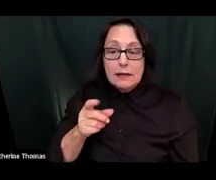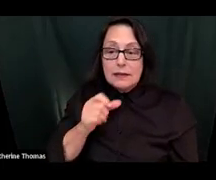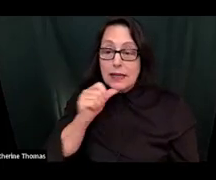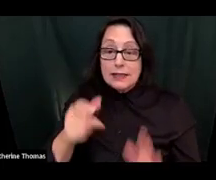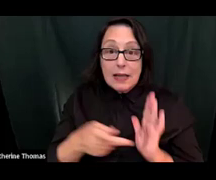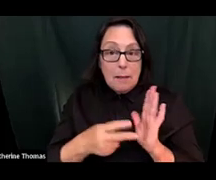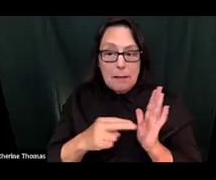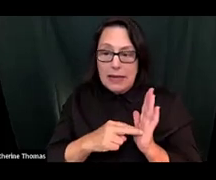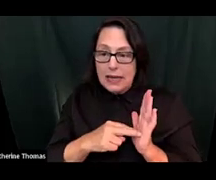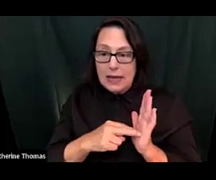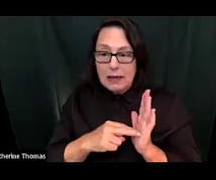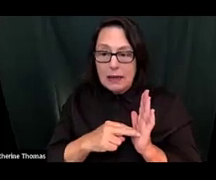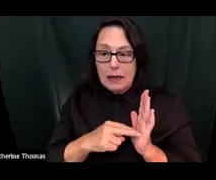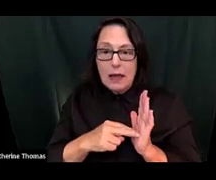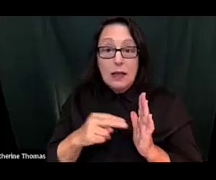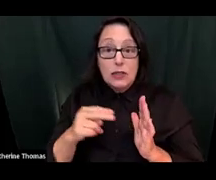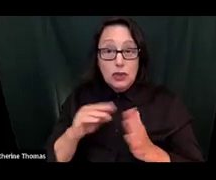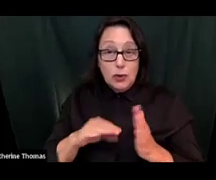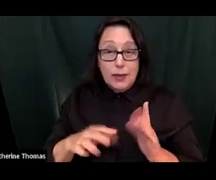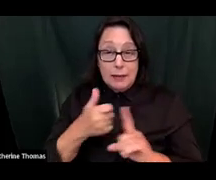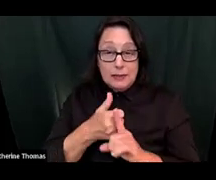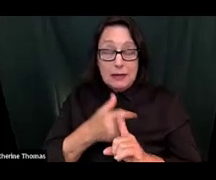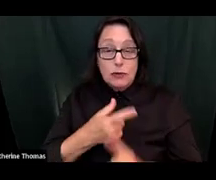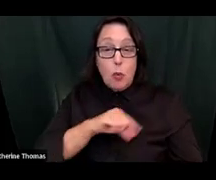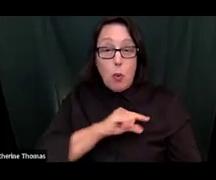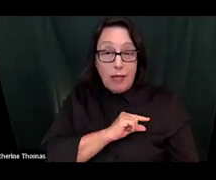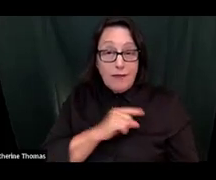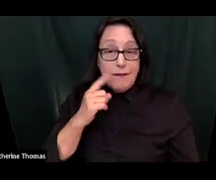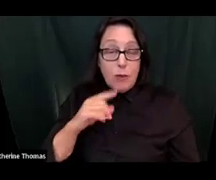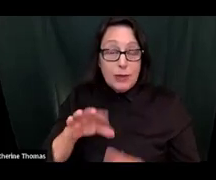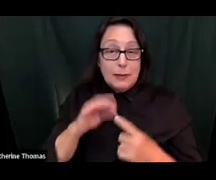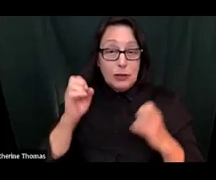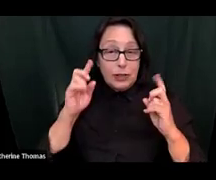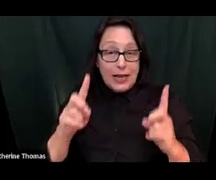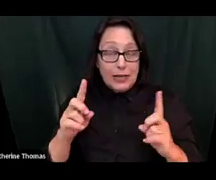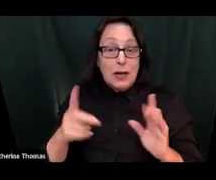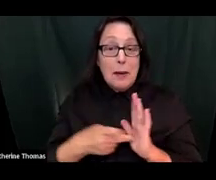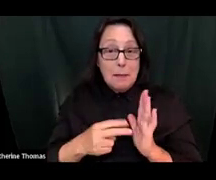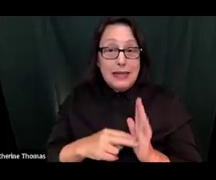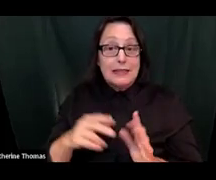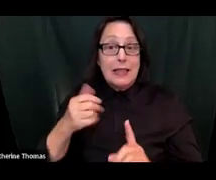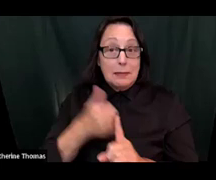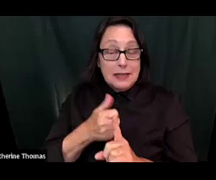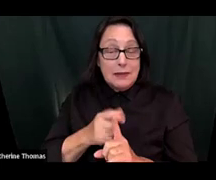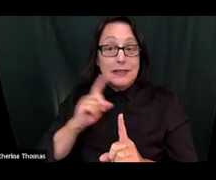whose qualifying category for special education is deafblindness, but they have